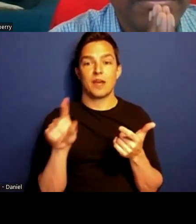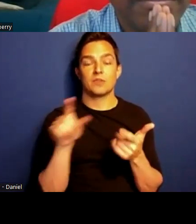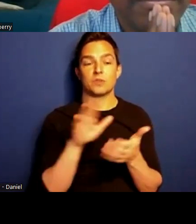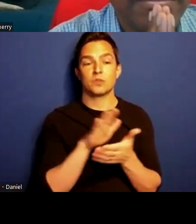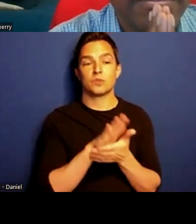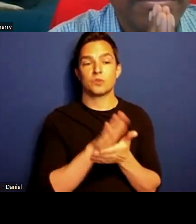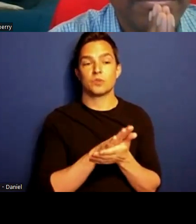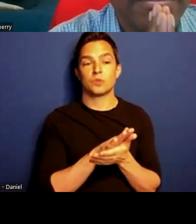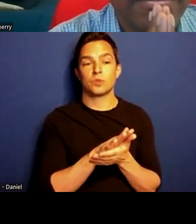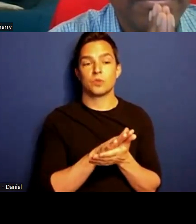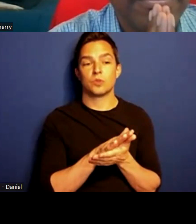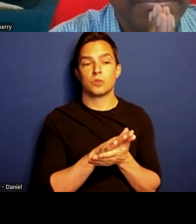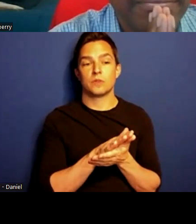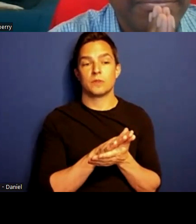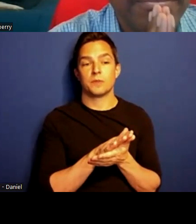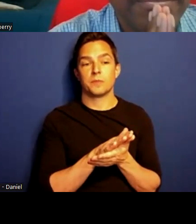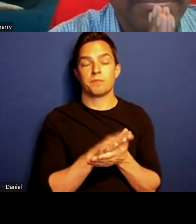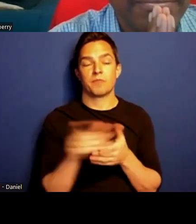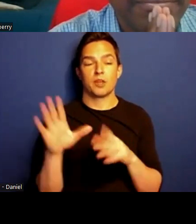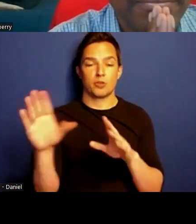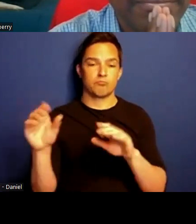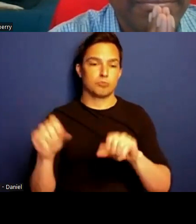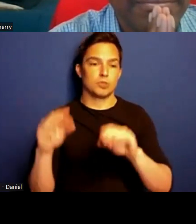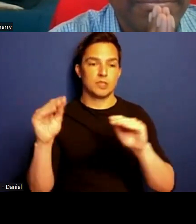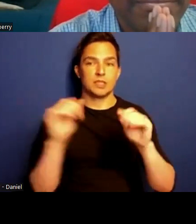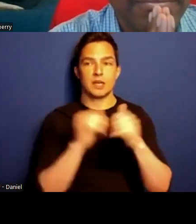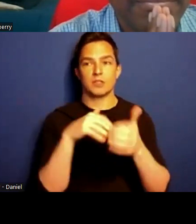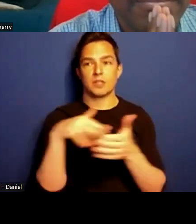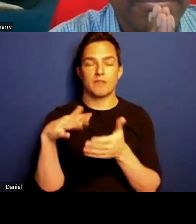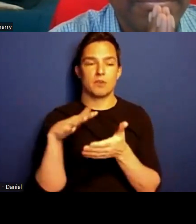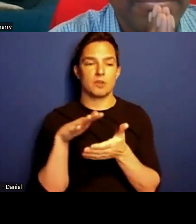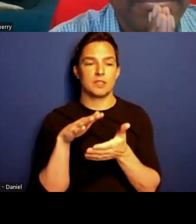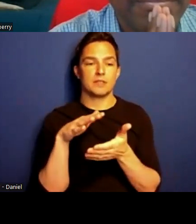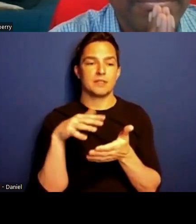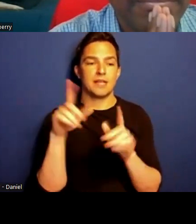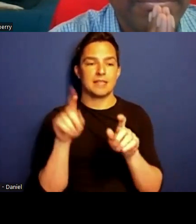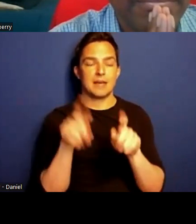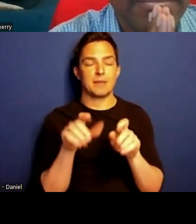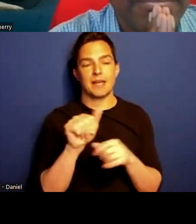be teaching how to study for exams like the SAT or ACT to students but that's really geared